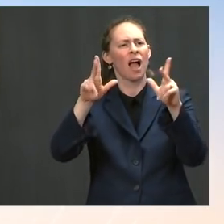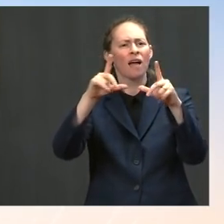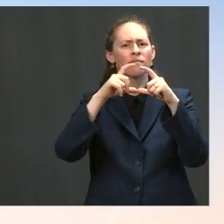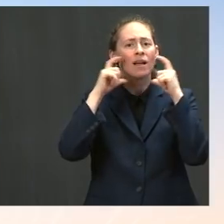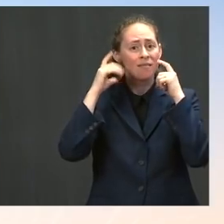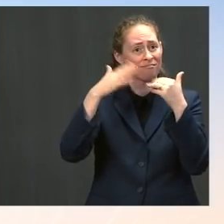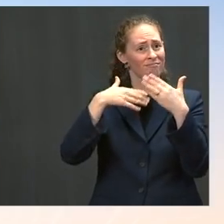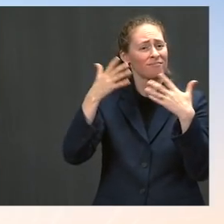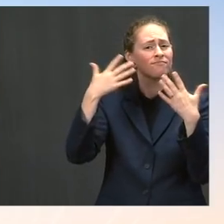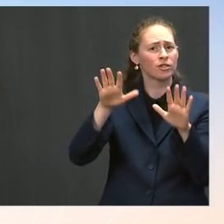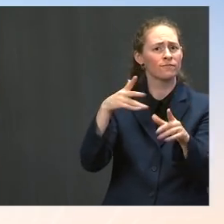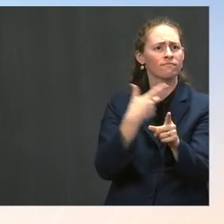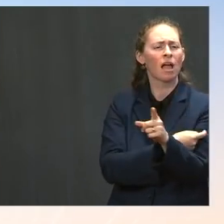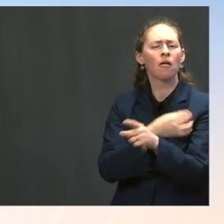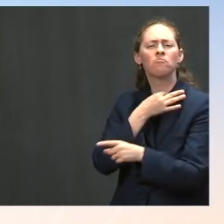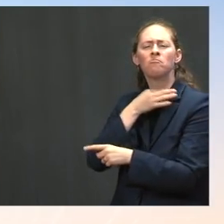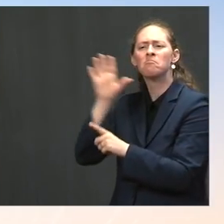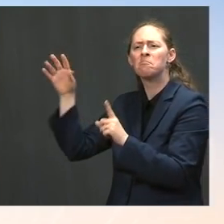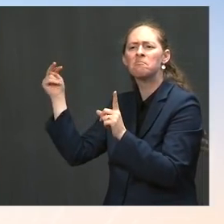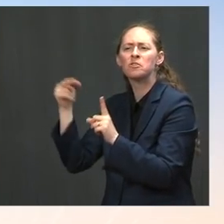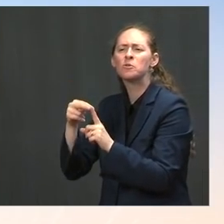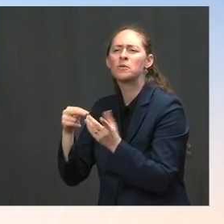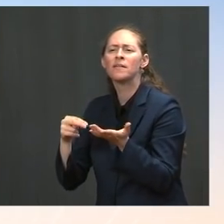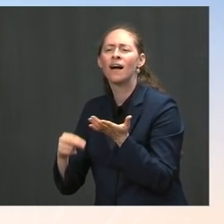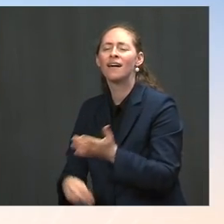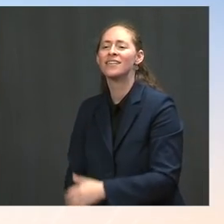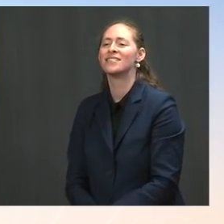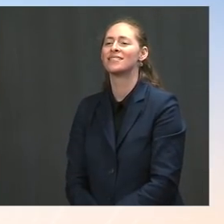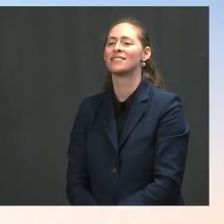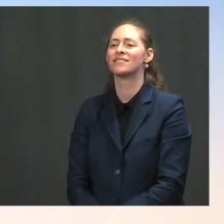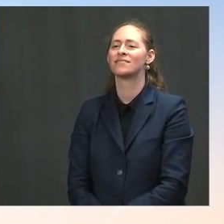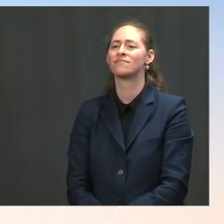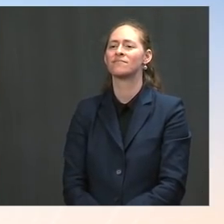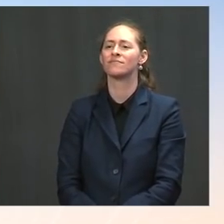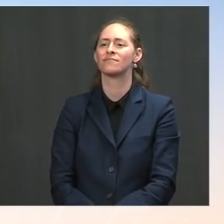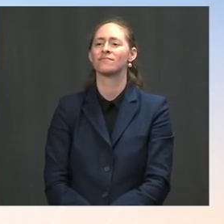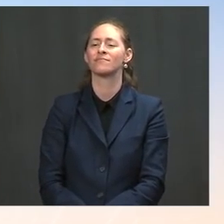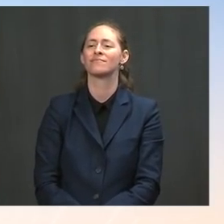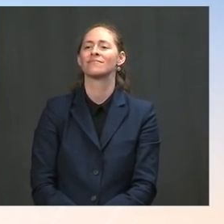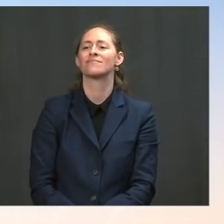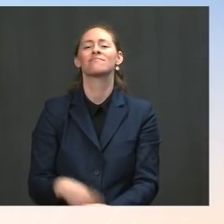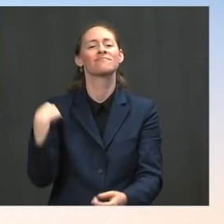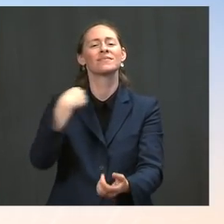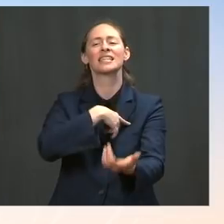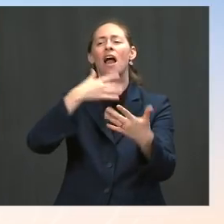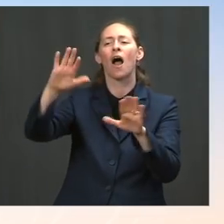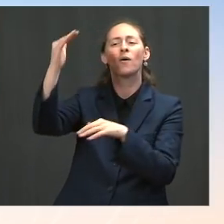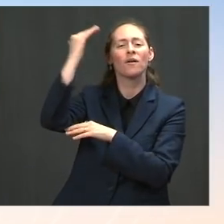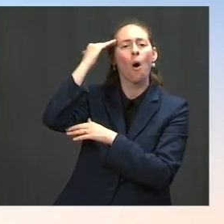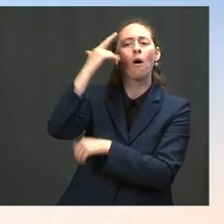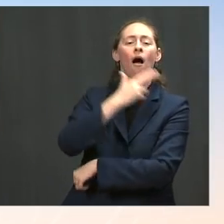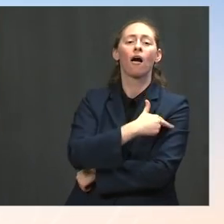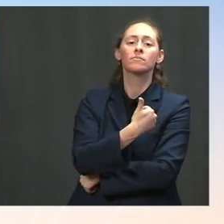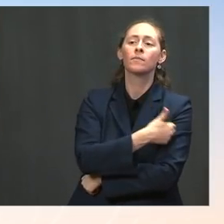Ms. Psaki: Well, Peter, we know that some employers, hospitals, health systems, colleges and universities -- which we've seen put in place mask mandates --